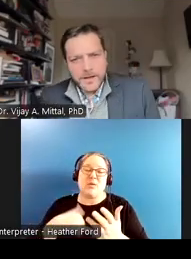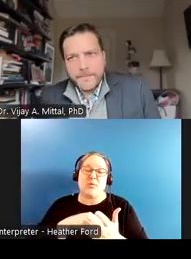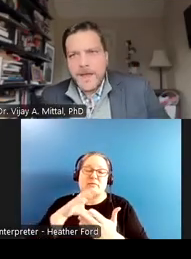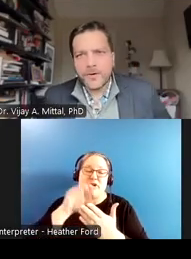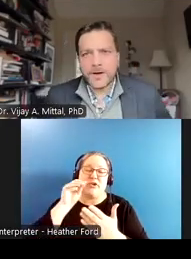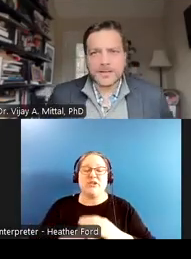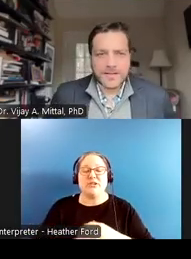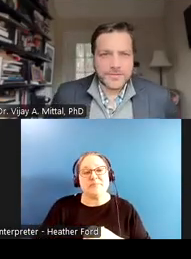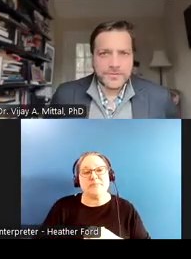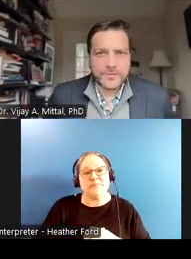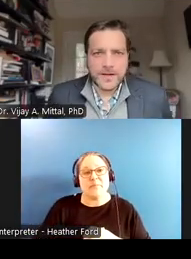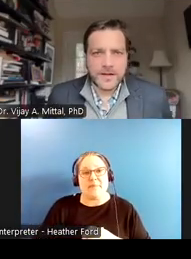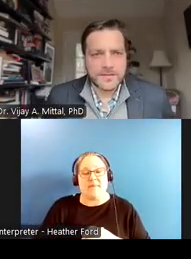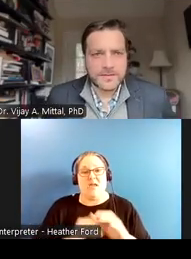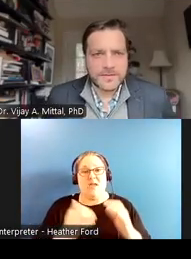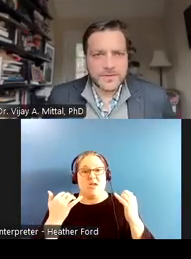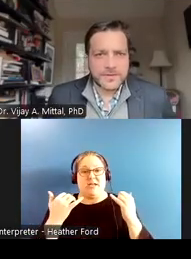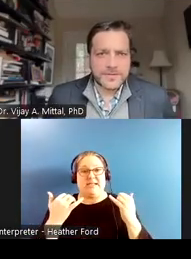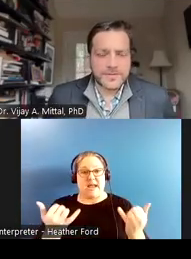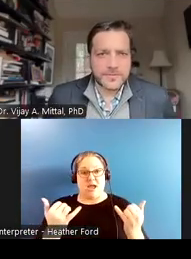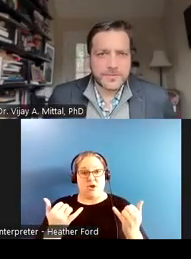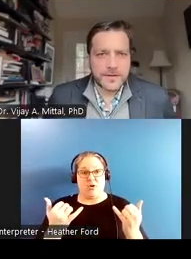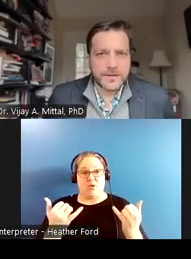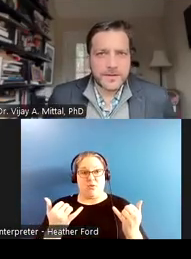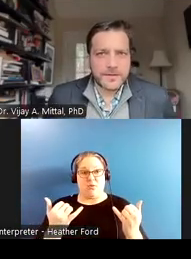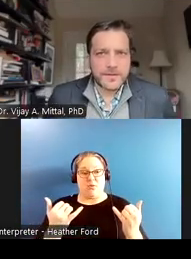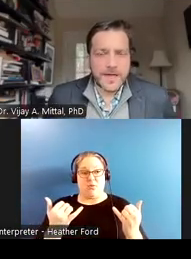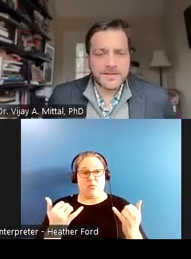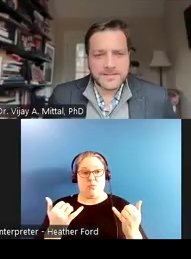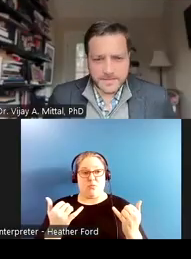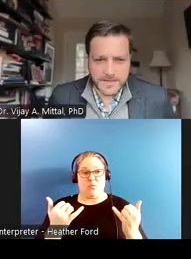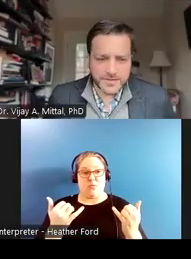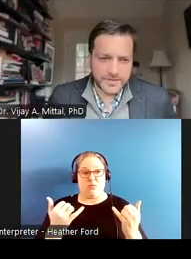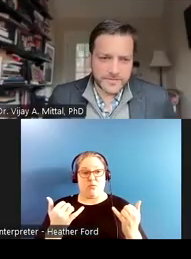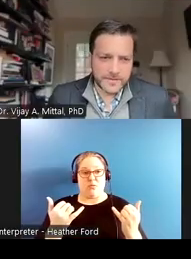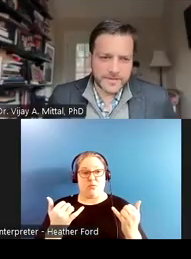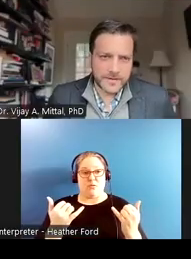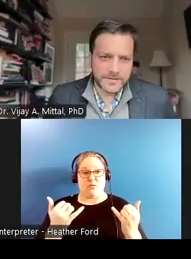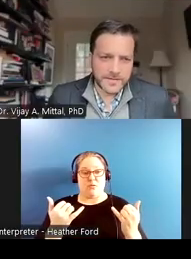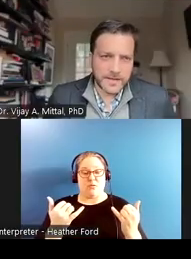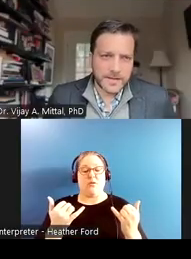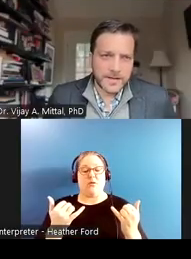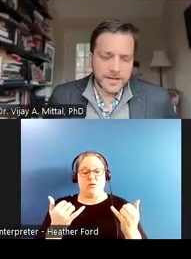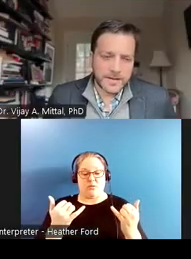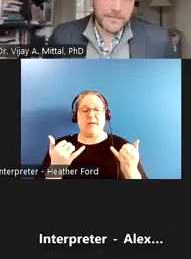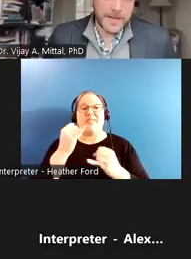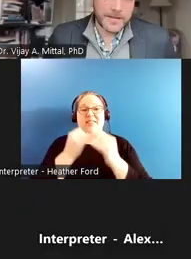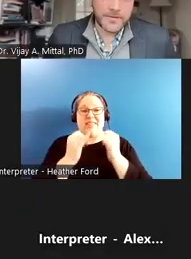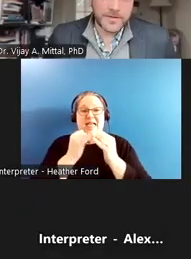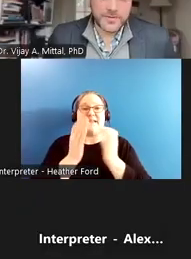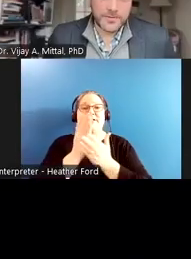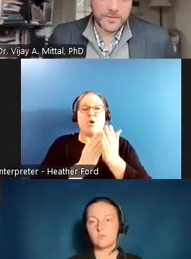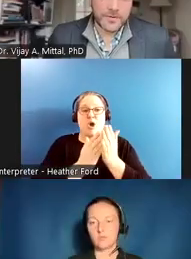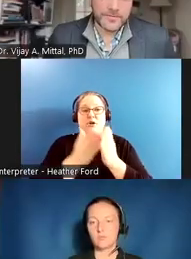Um now I'd like to uh turn to the last section of of the talk today. um another issue that we're all